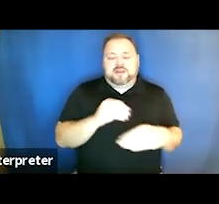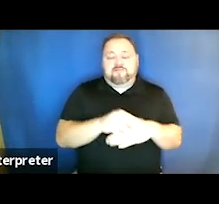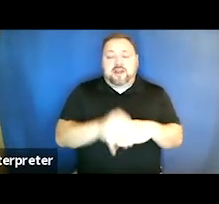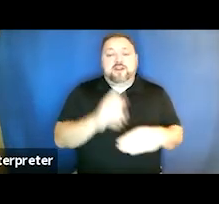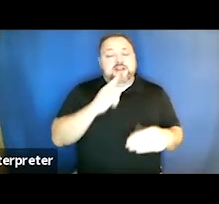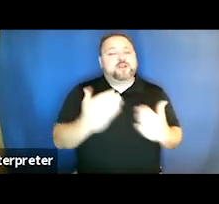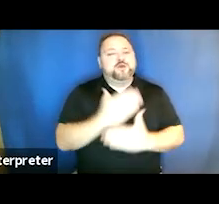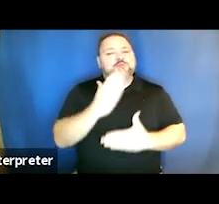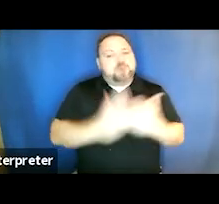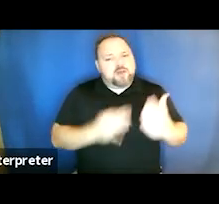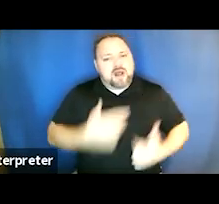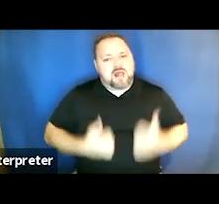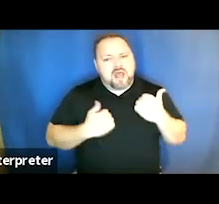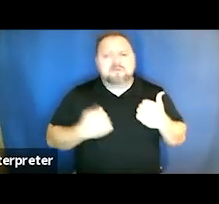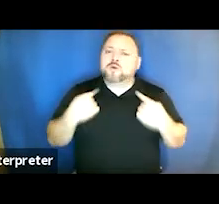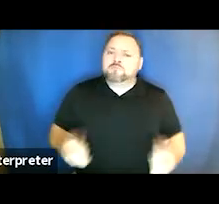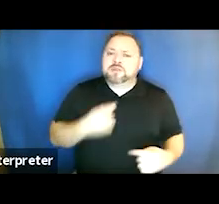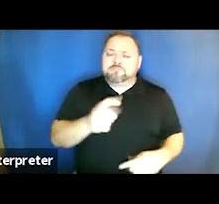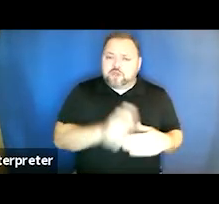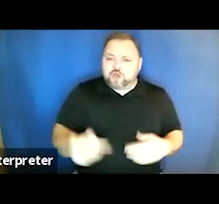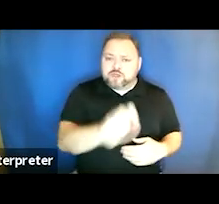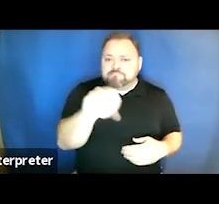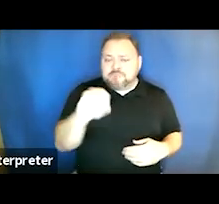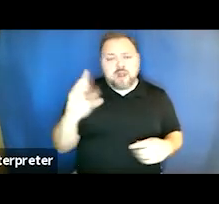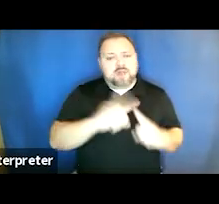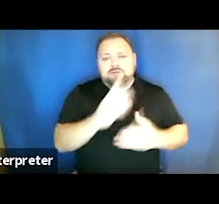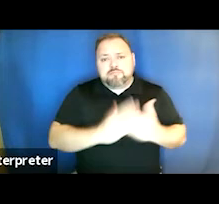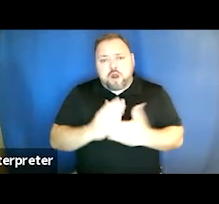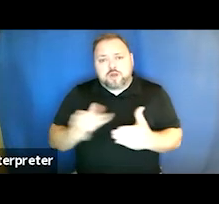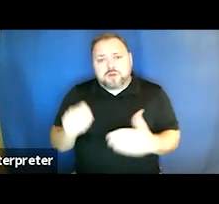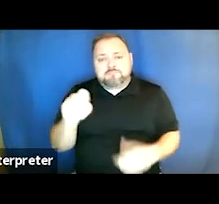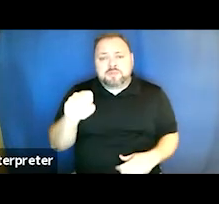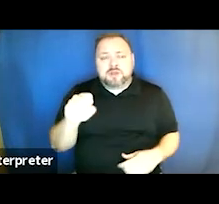It has been a journey. There's a lot of different pieces, but it all just makes up me.